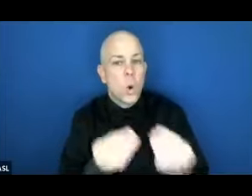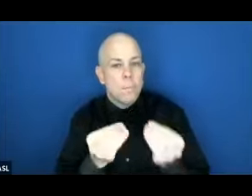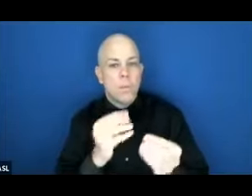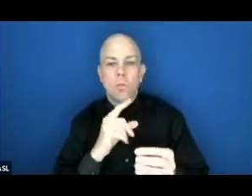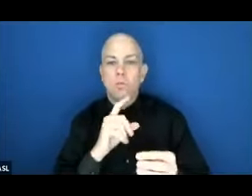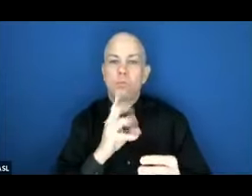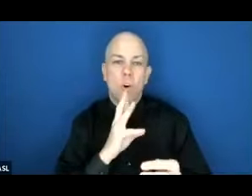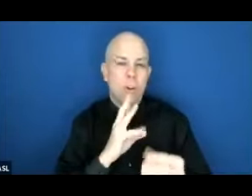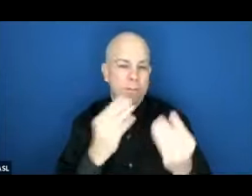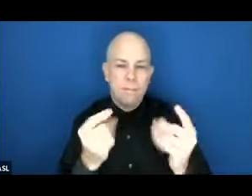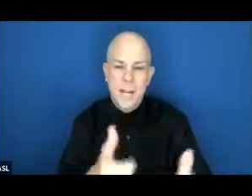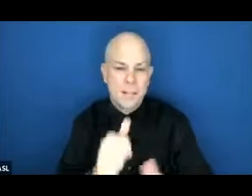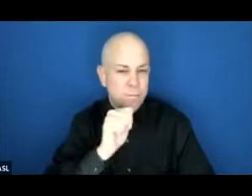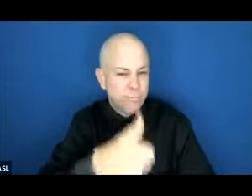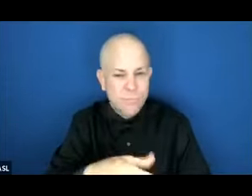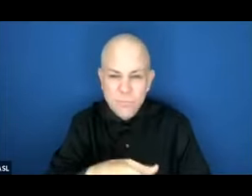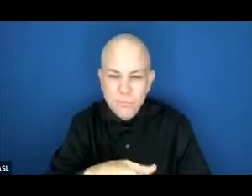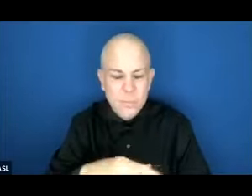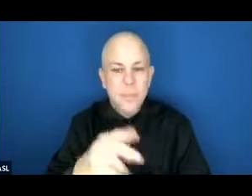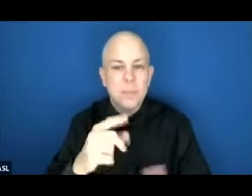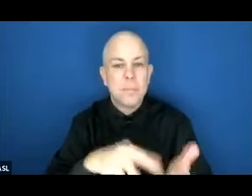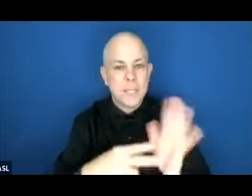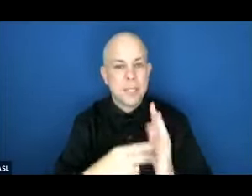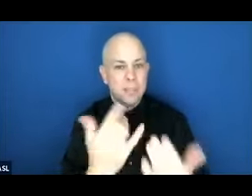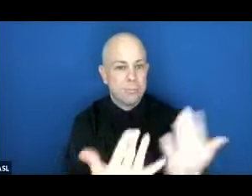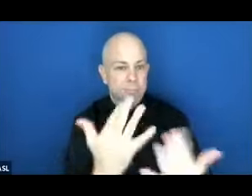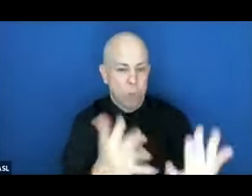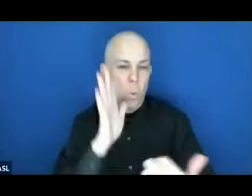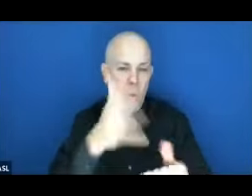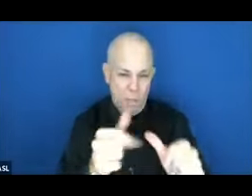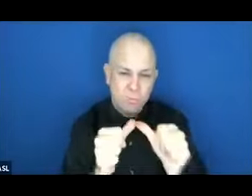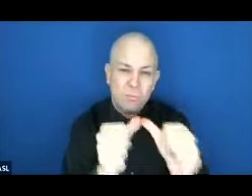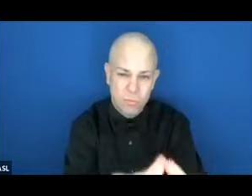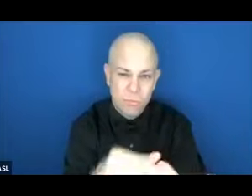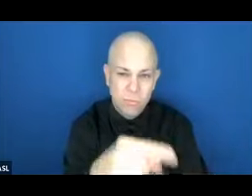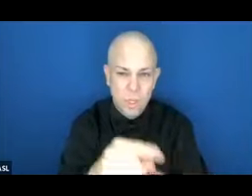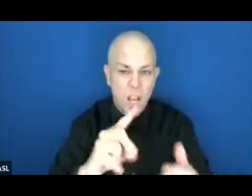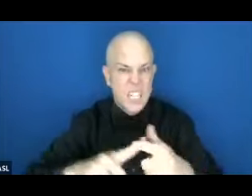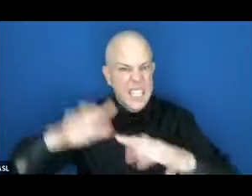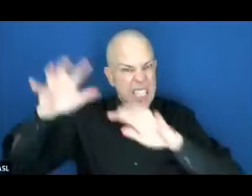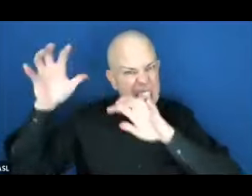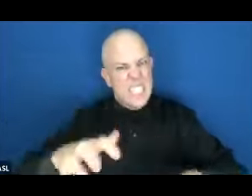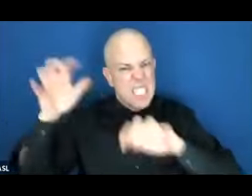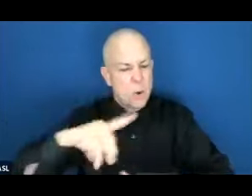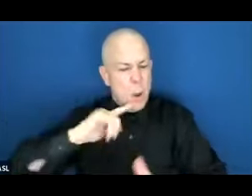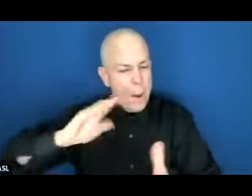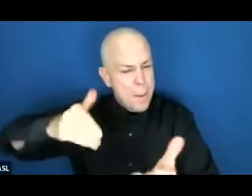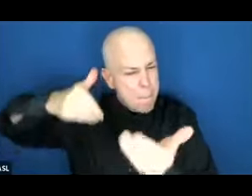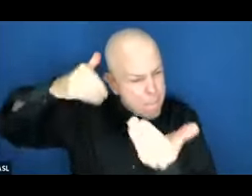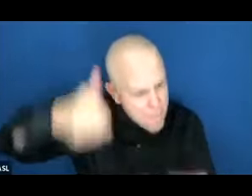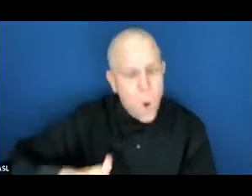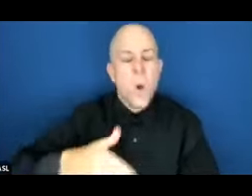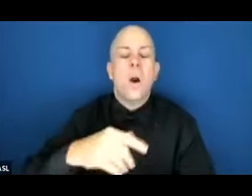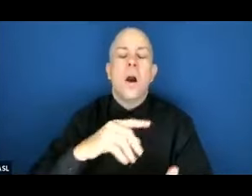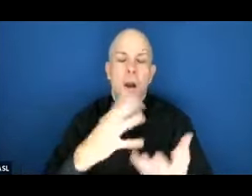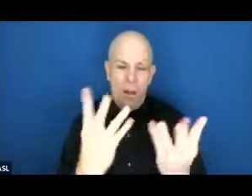until we see significant rainfall on the fire thank you